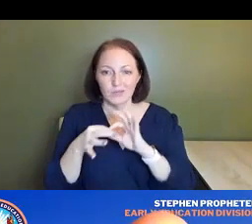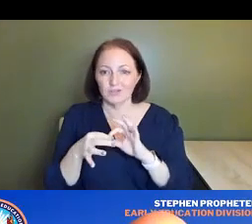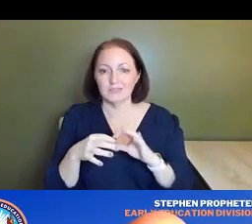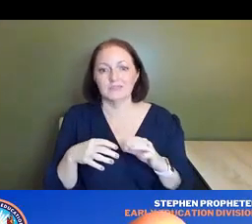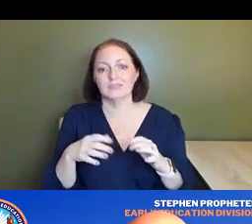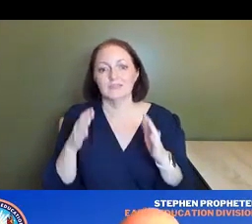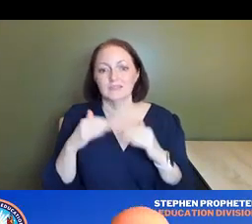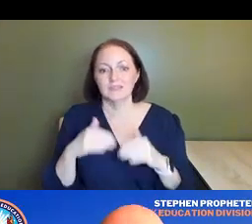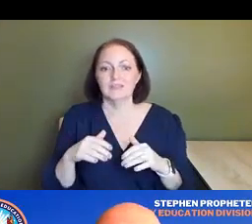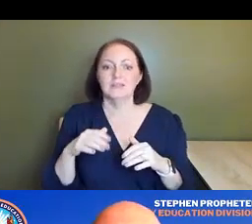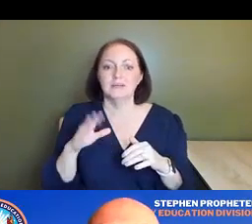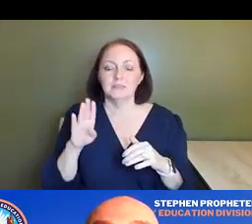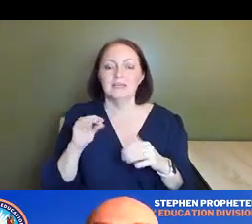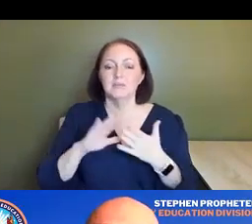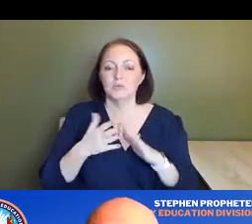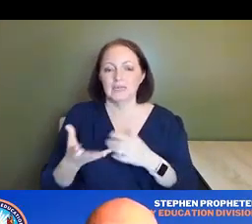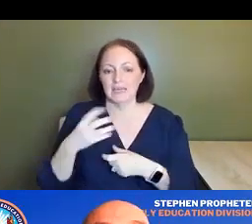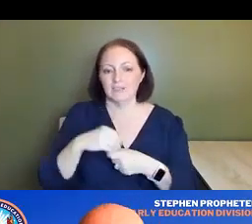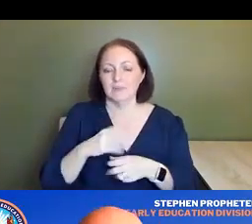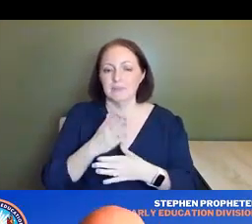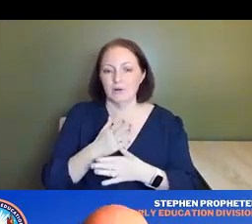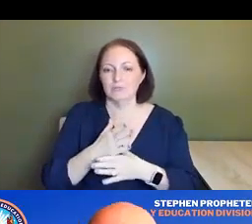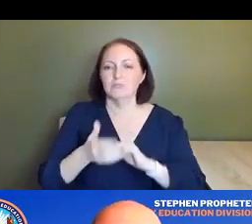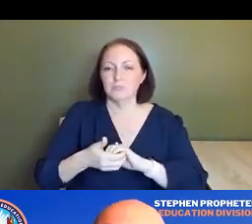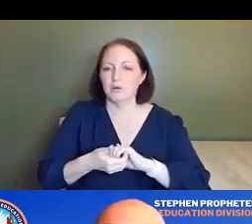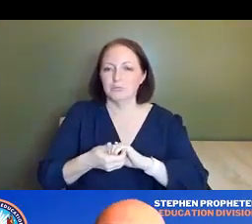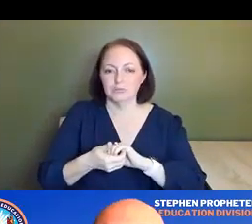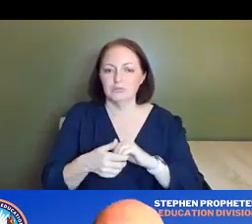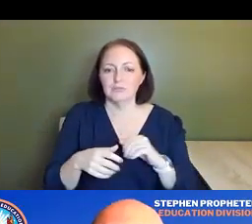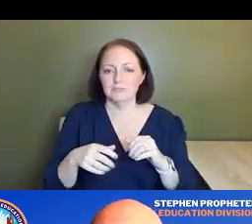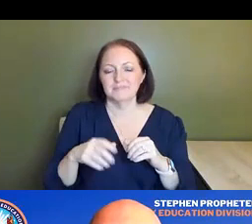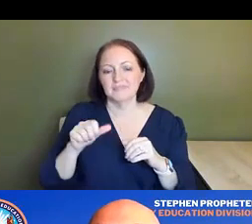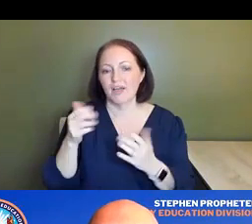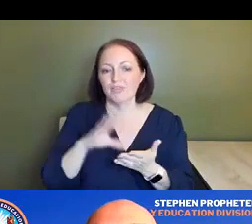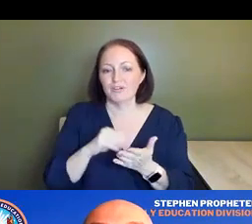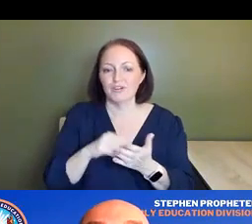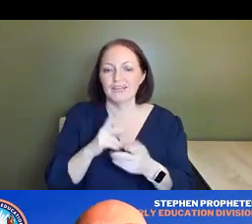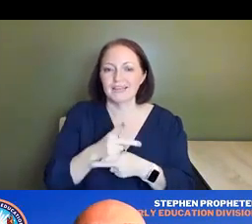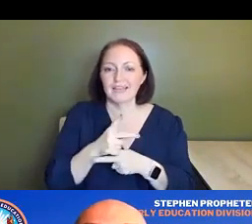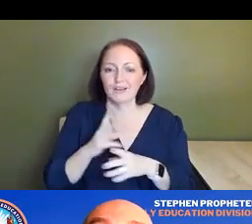Area B: Community Engagement and Partnerships in other words other learning and care providers